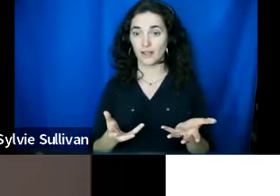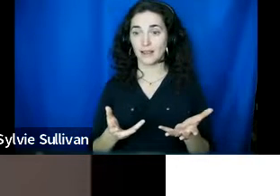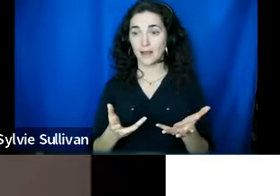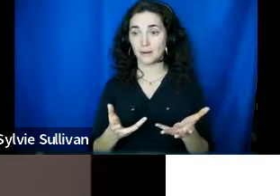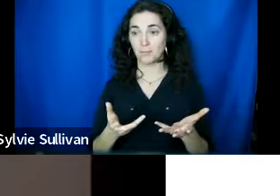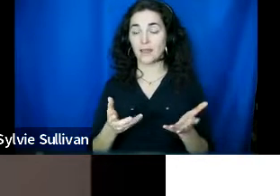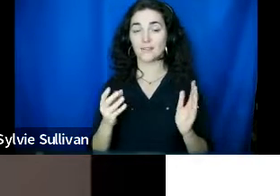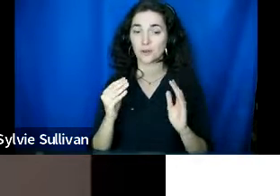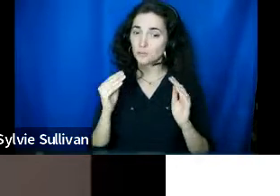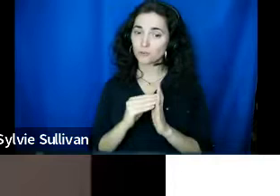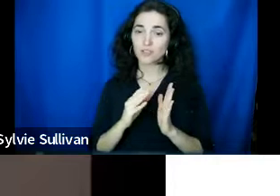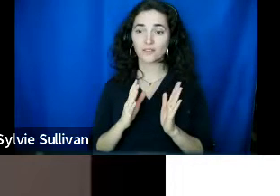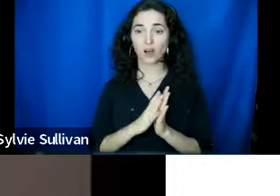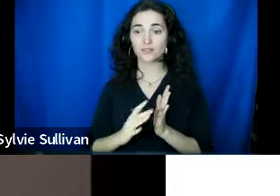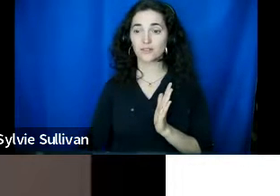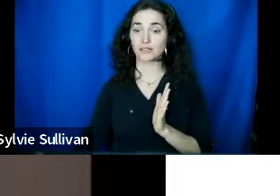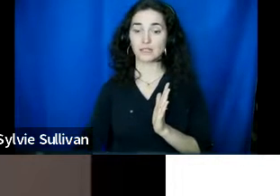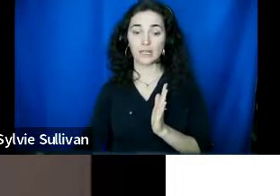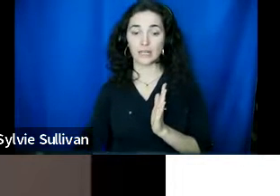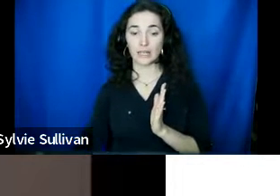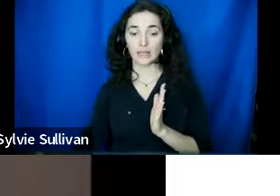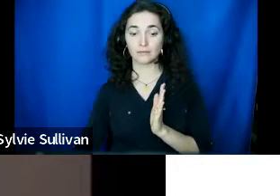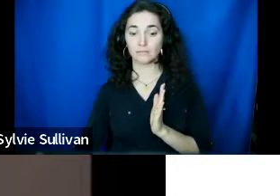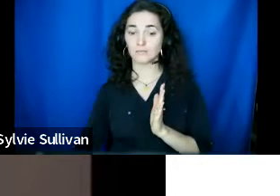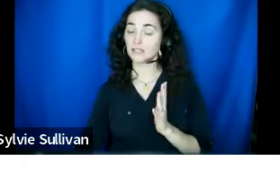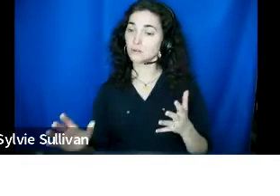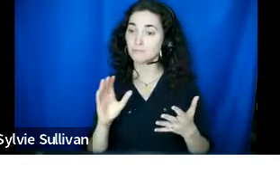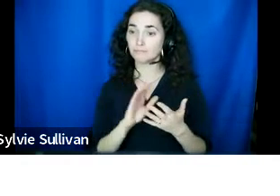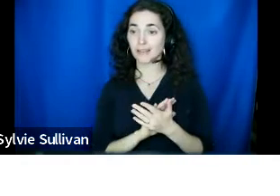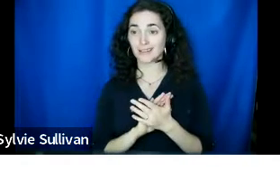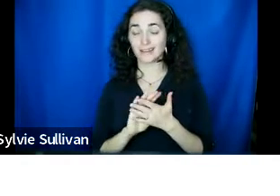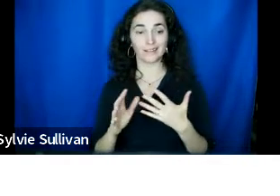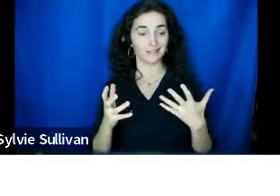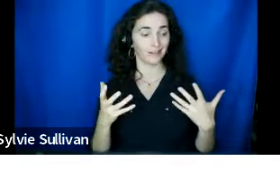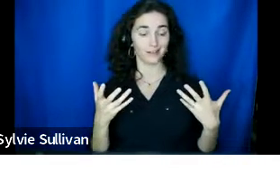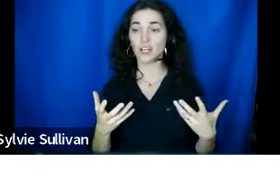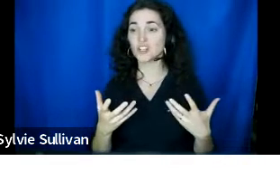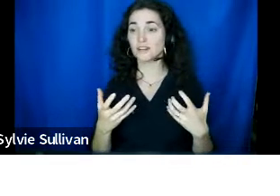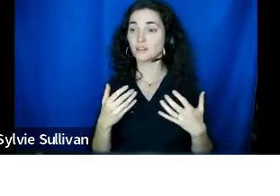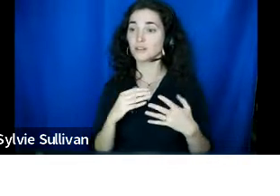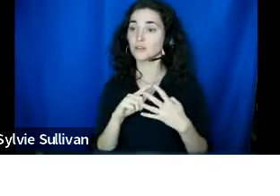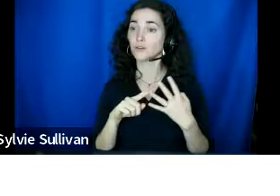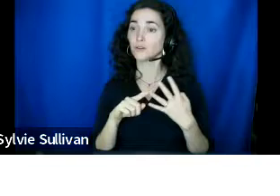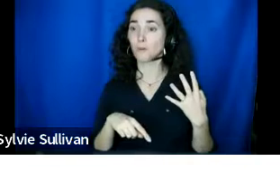So expose yourself constantly. And these are basically in in the nutshell.